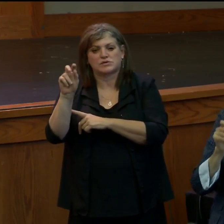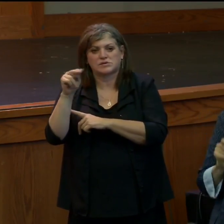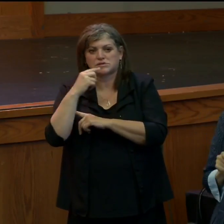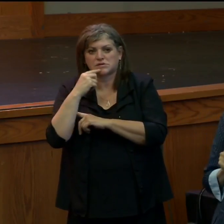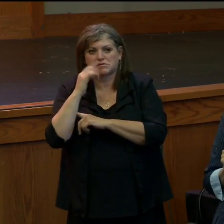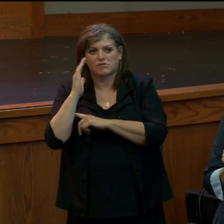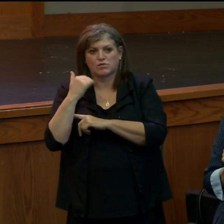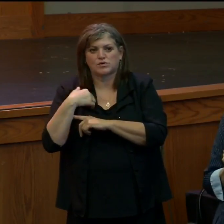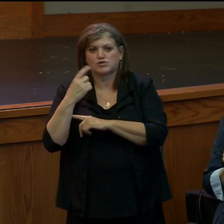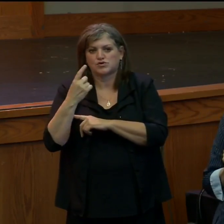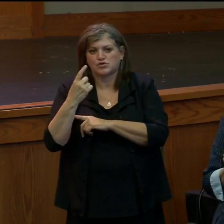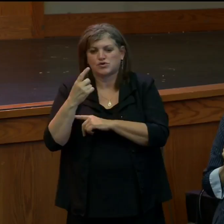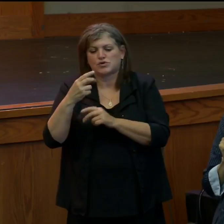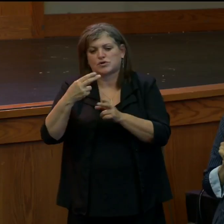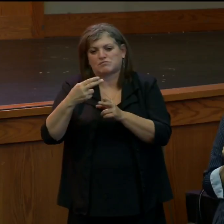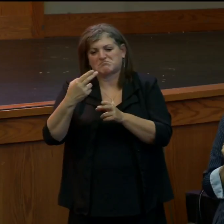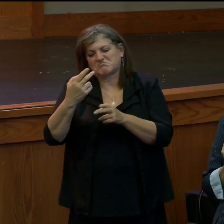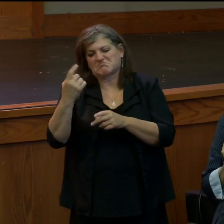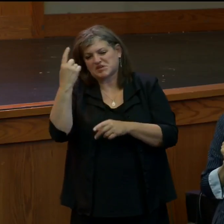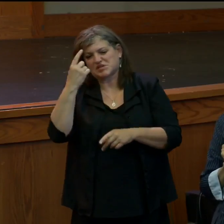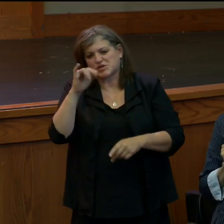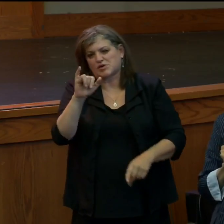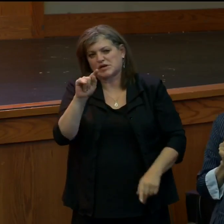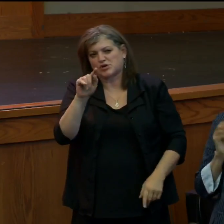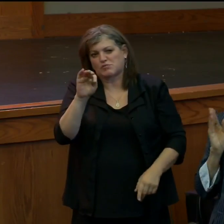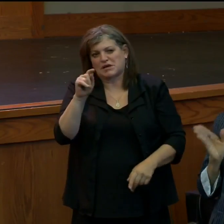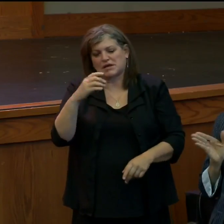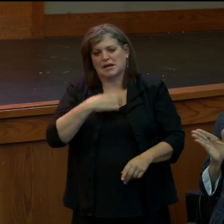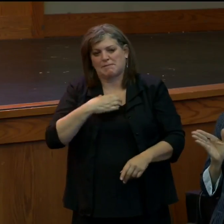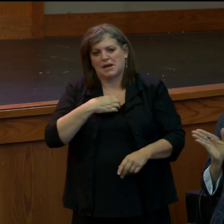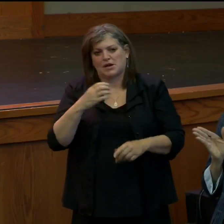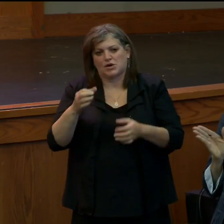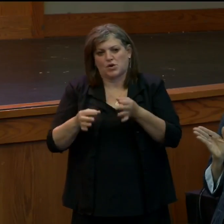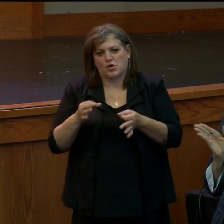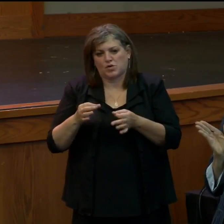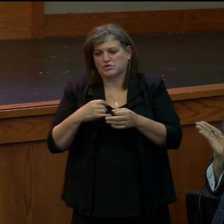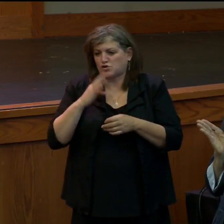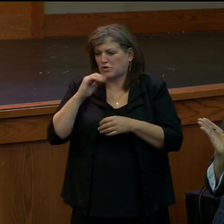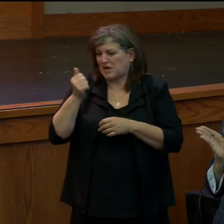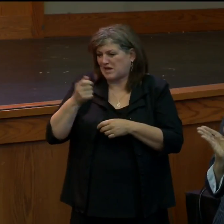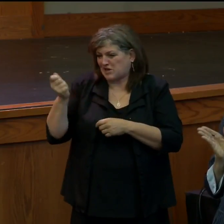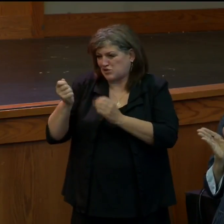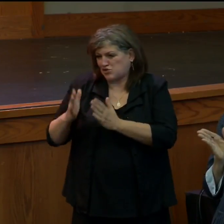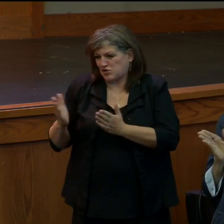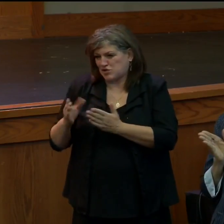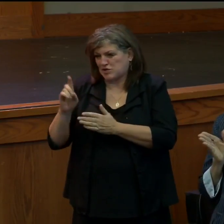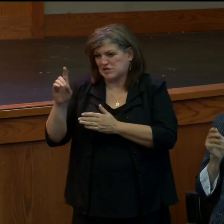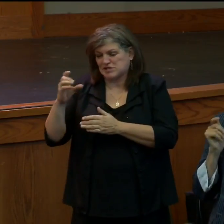INTERMEDIATE APPELLATE COURTS HERE IN THE DISTRICT. IF YOU TALK TO ANY OF THE JUDGES ON THE D.C. COURT OF APPEALS,